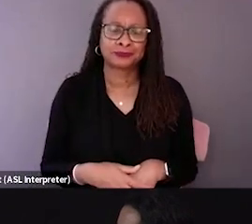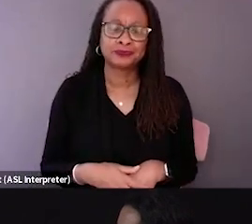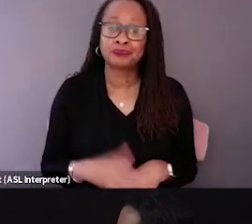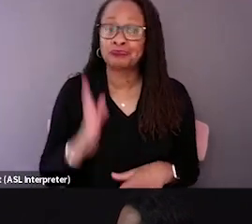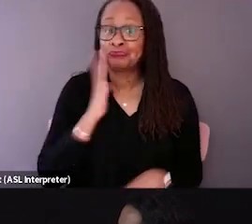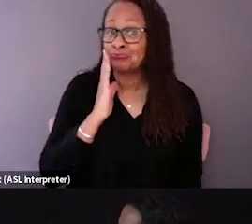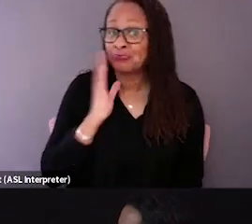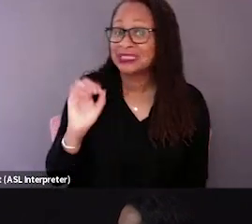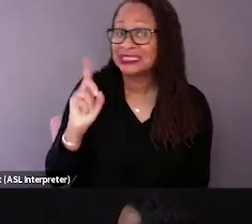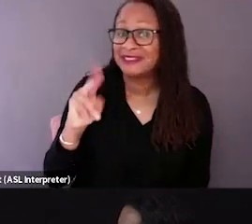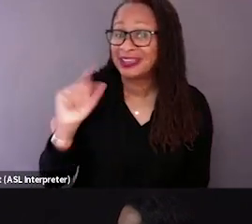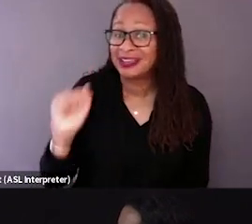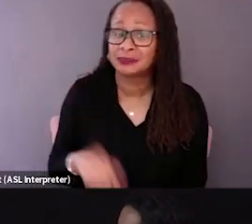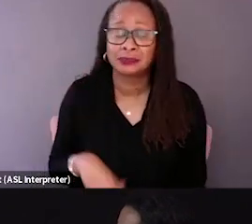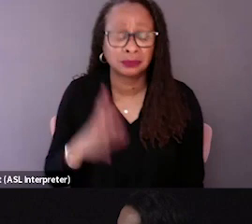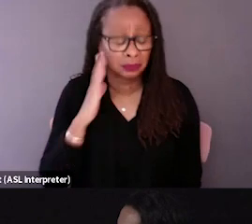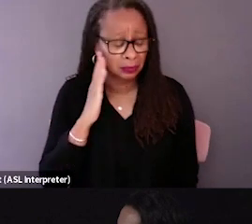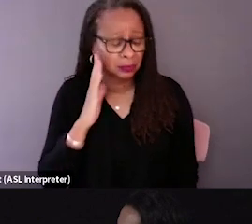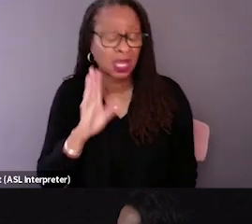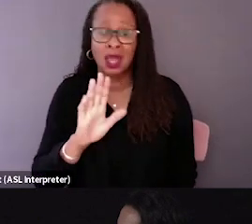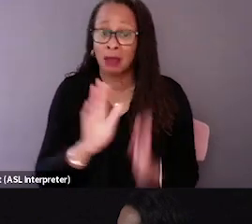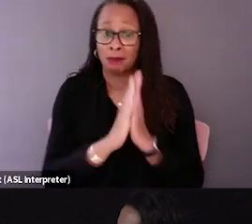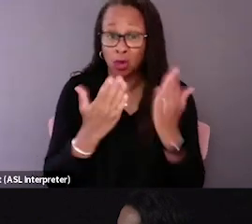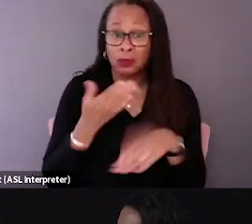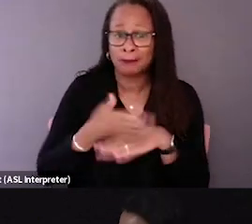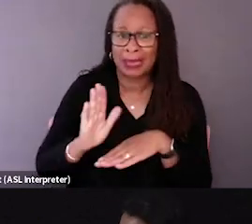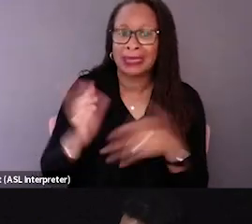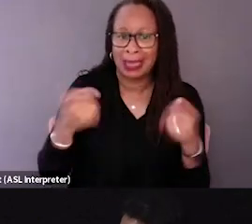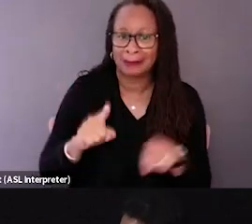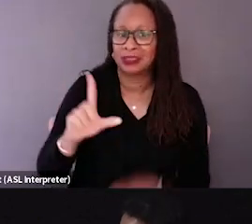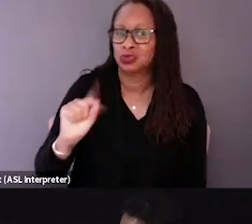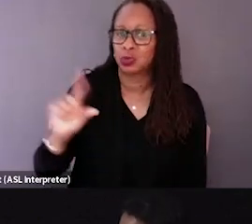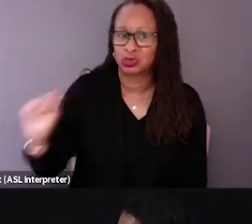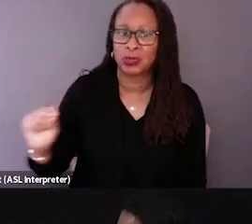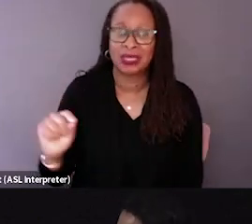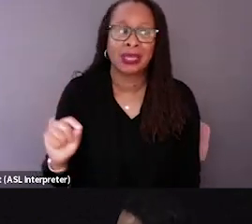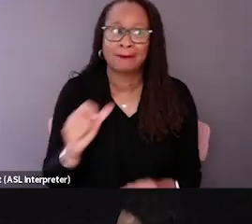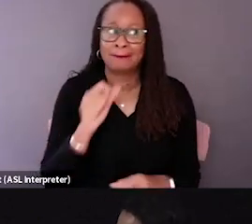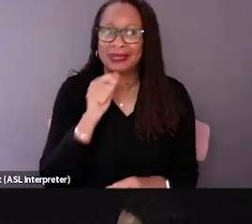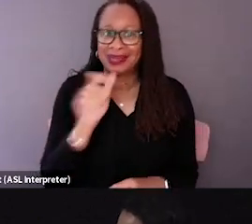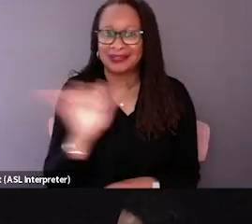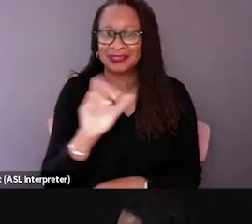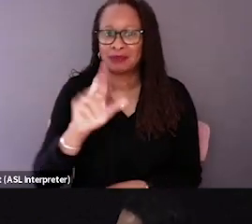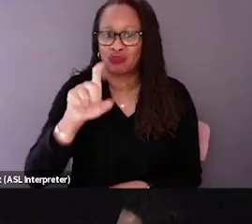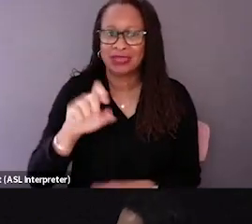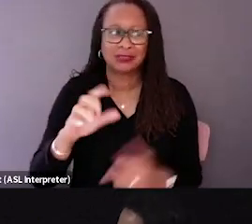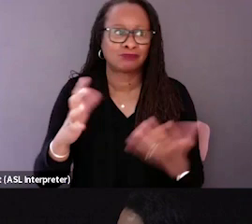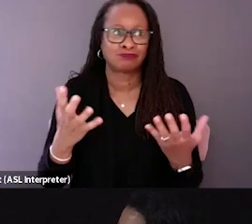books were being banned when we started in 2020. Not at the rate there being. It's, you know, probably quadrupled since then, but we knew that there was still being banned